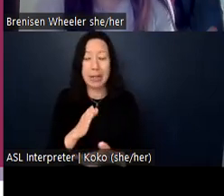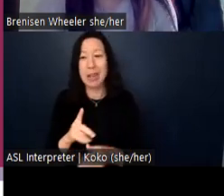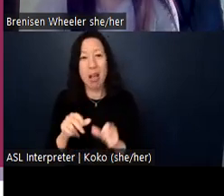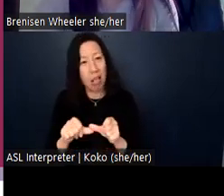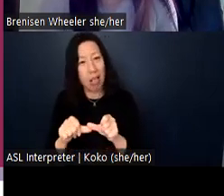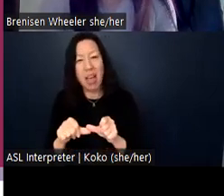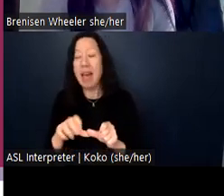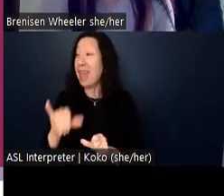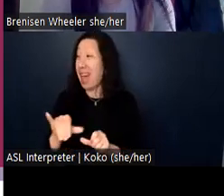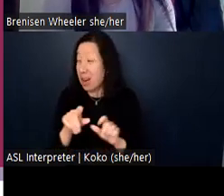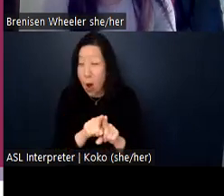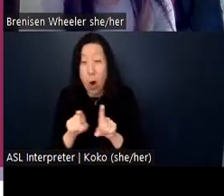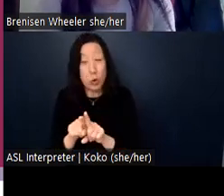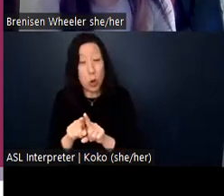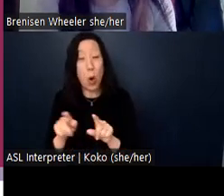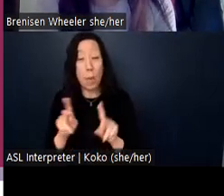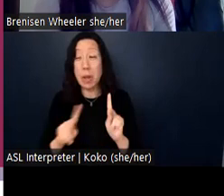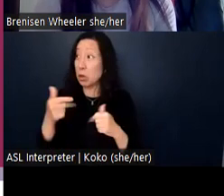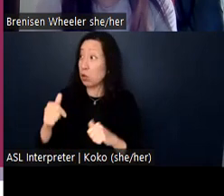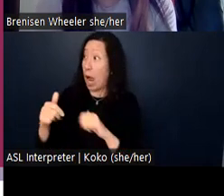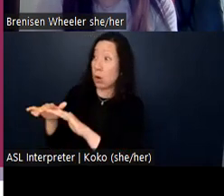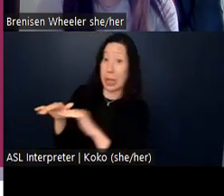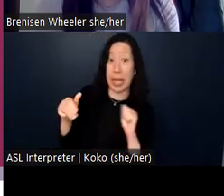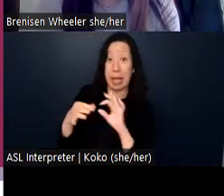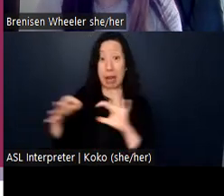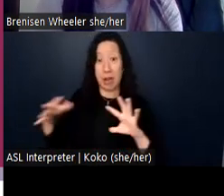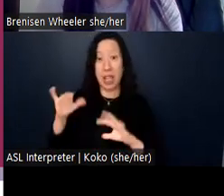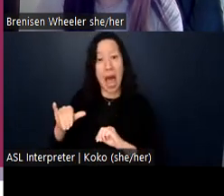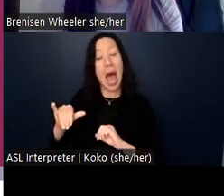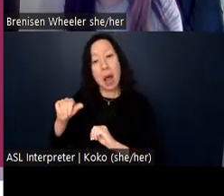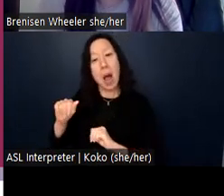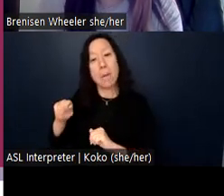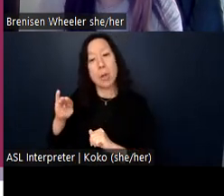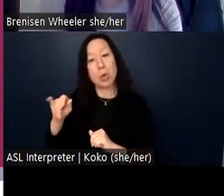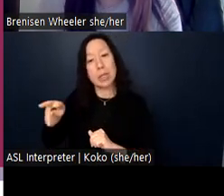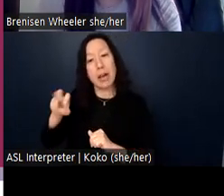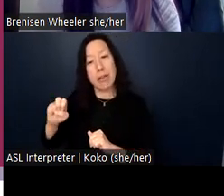12:54:39 After trying to leave in a basic relationship as well. And those are some of